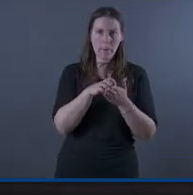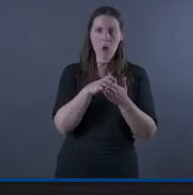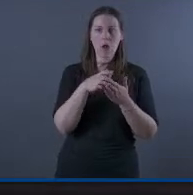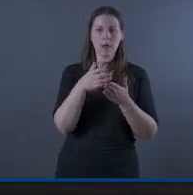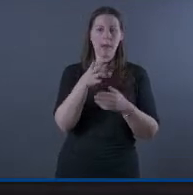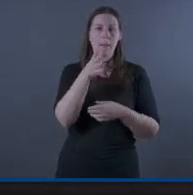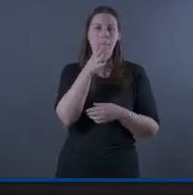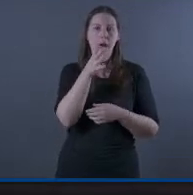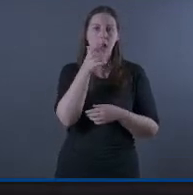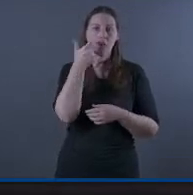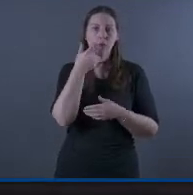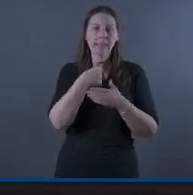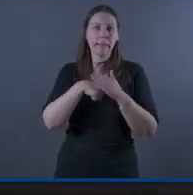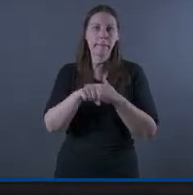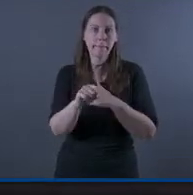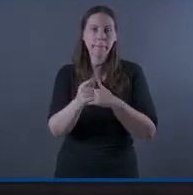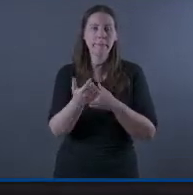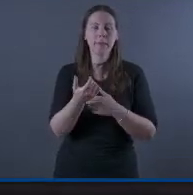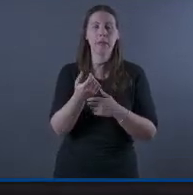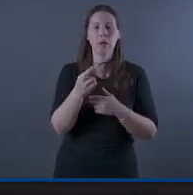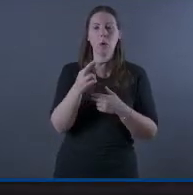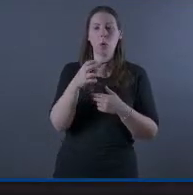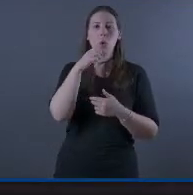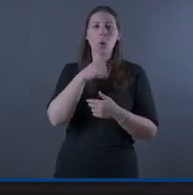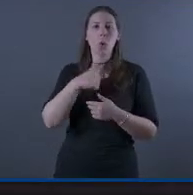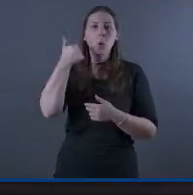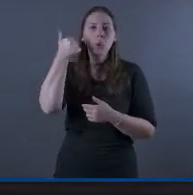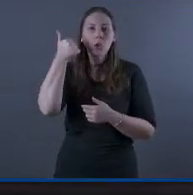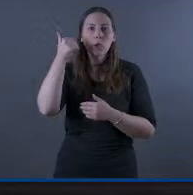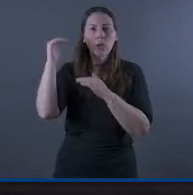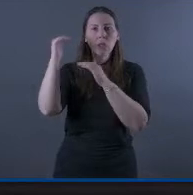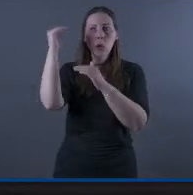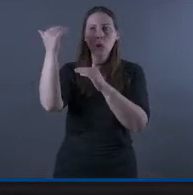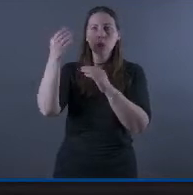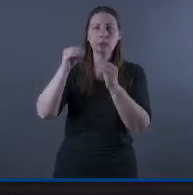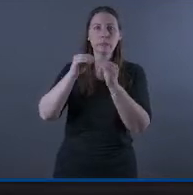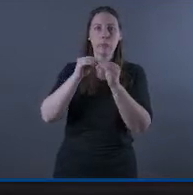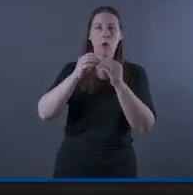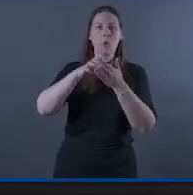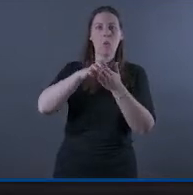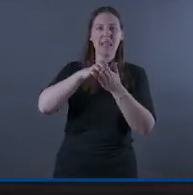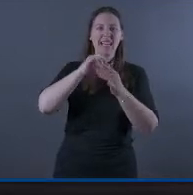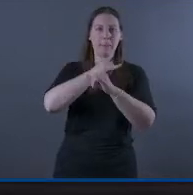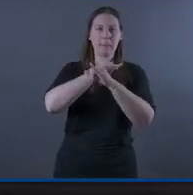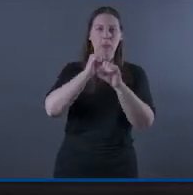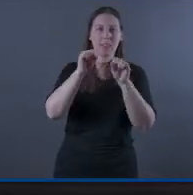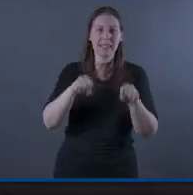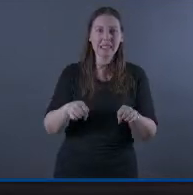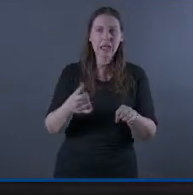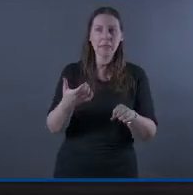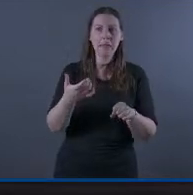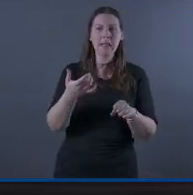unknowing transmission to older adults that are vulnerable. And so I think my plea and my request to folks is, you know,